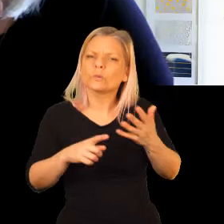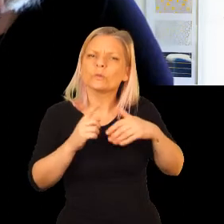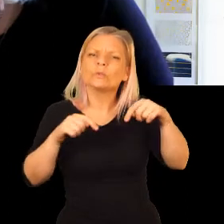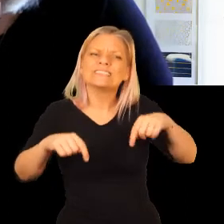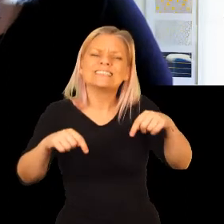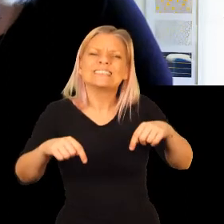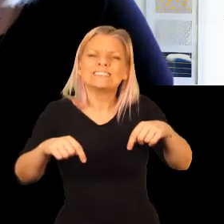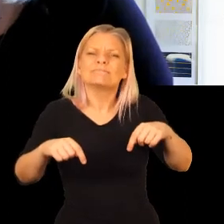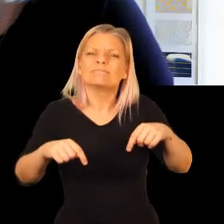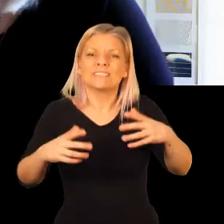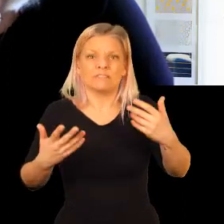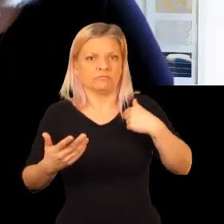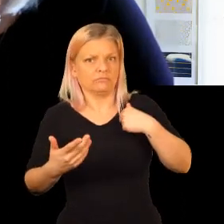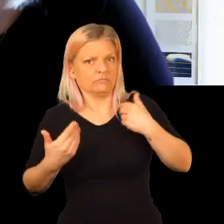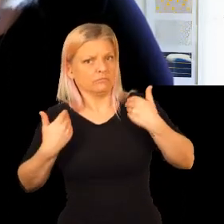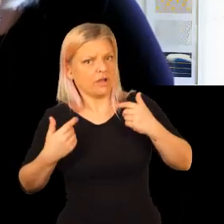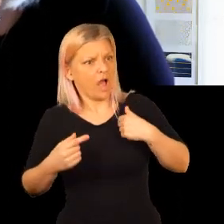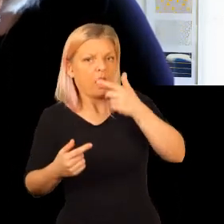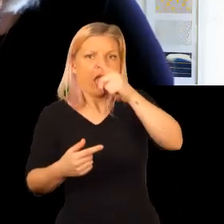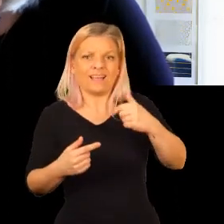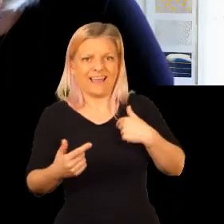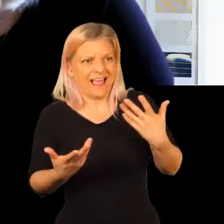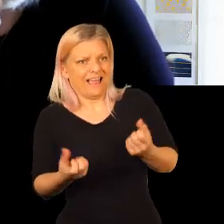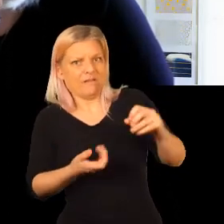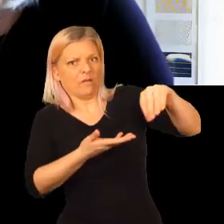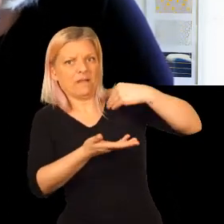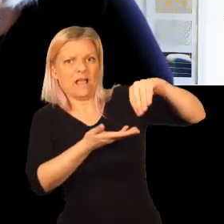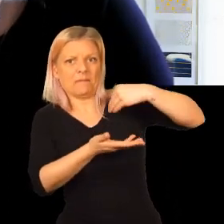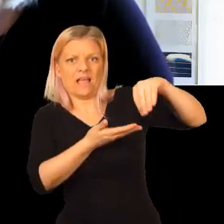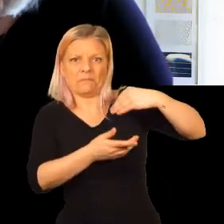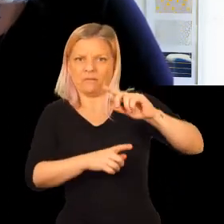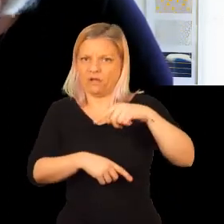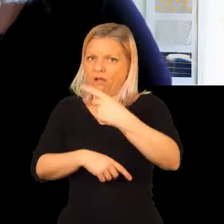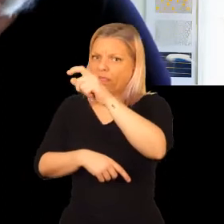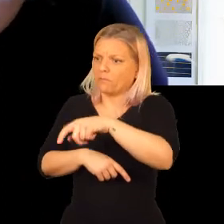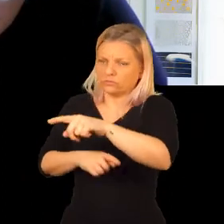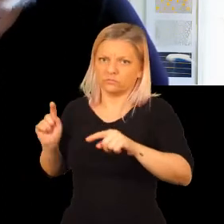here this is a community we are a community and even though i'm privileged because i was paid